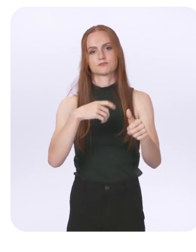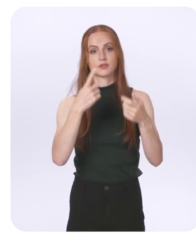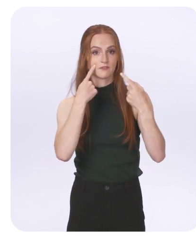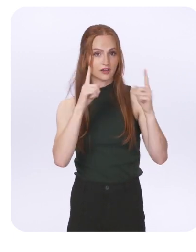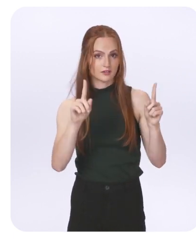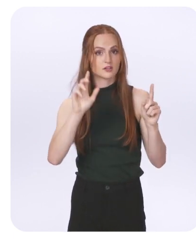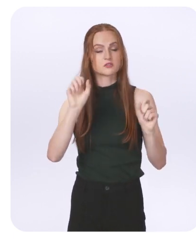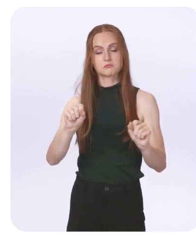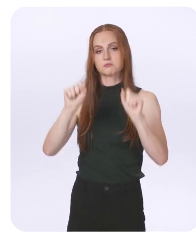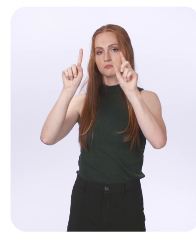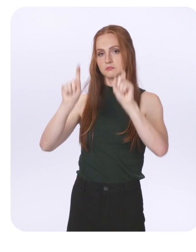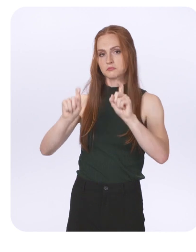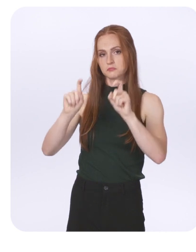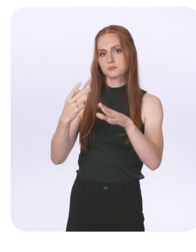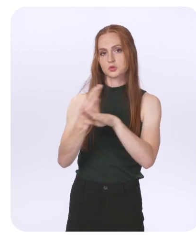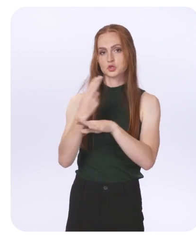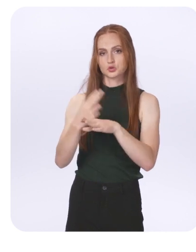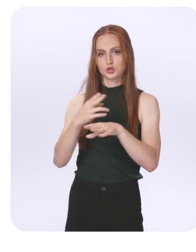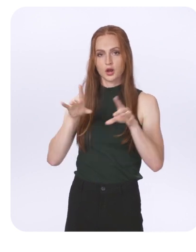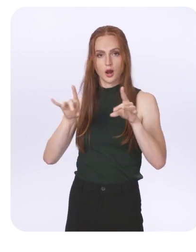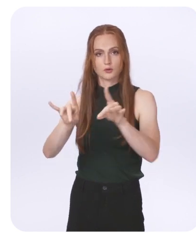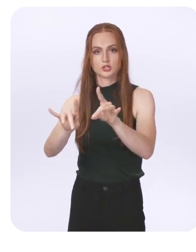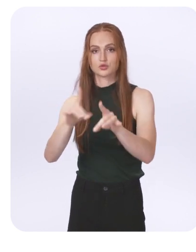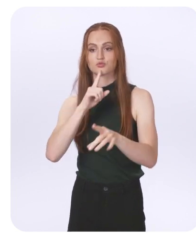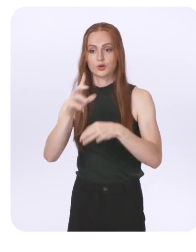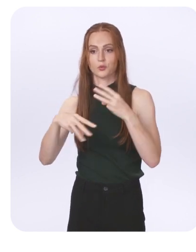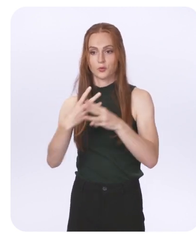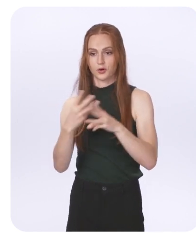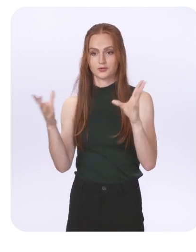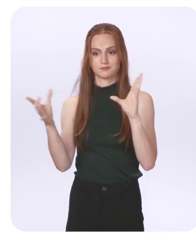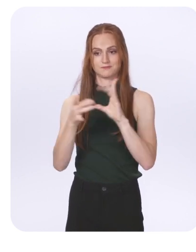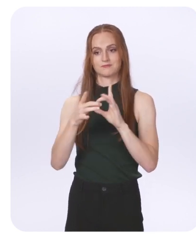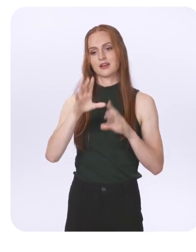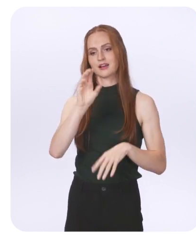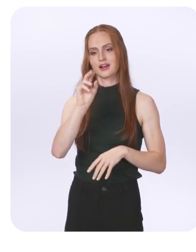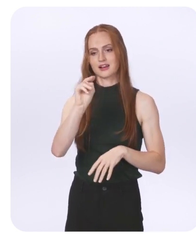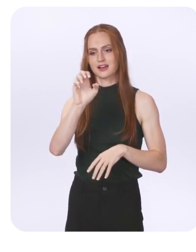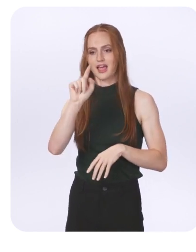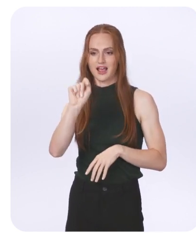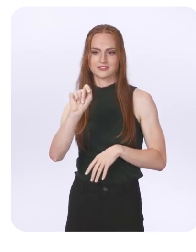For consumers, they can simply apply these codes at checkout, just like other existing codes.